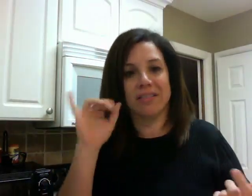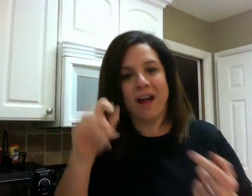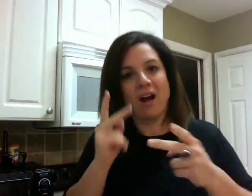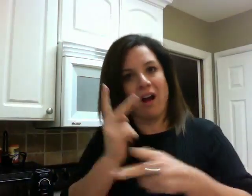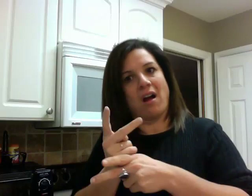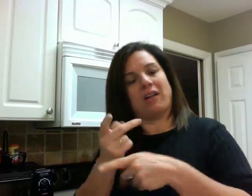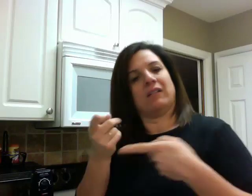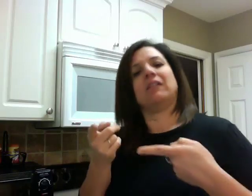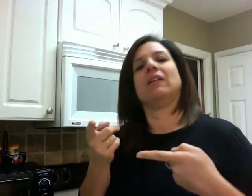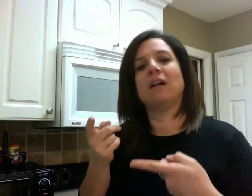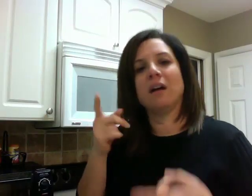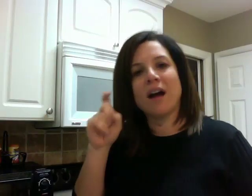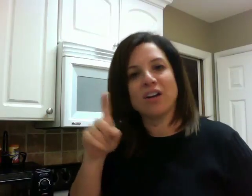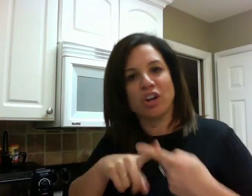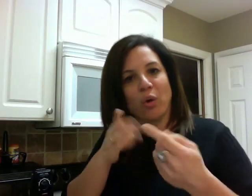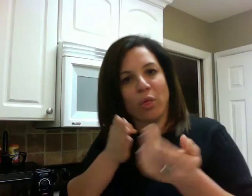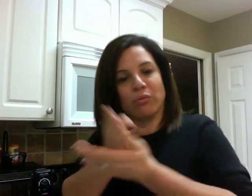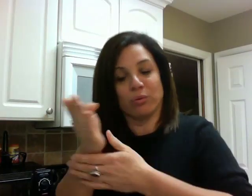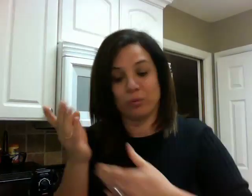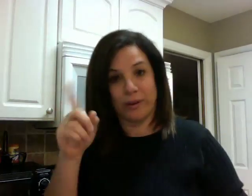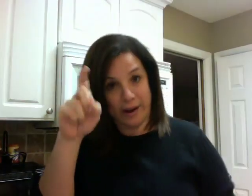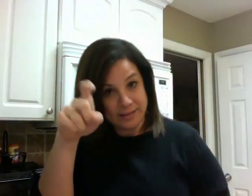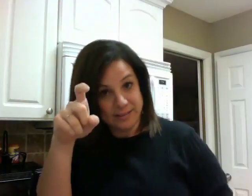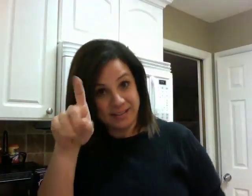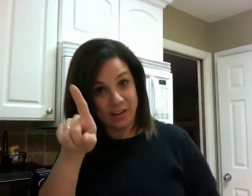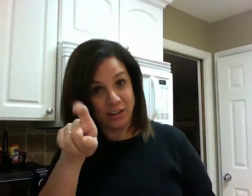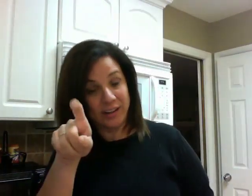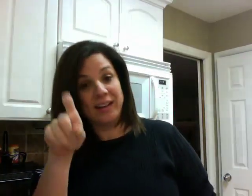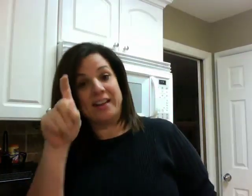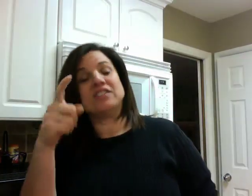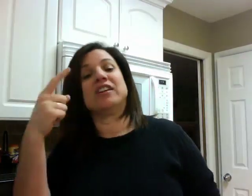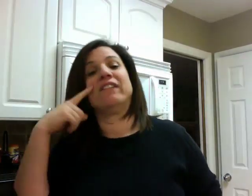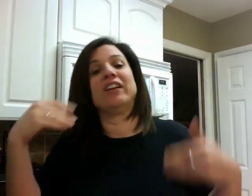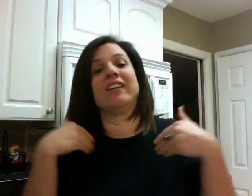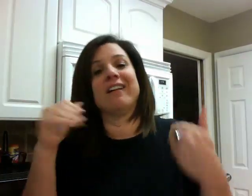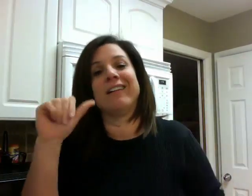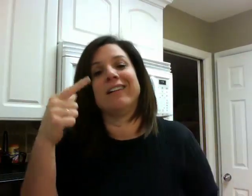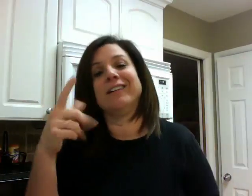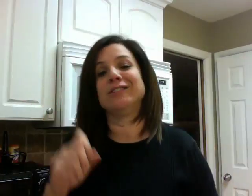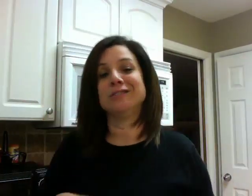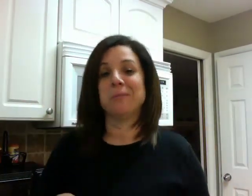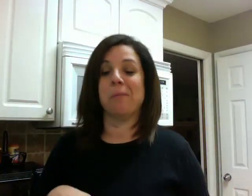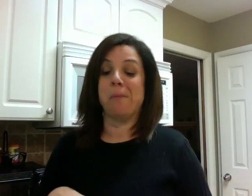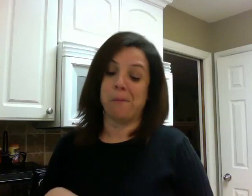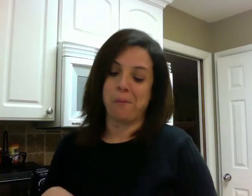dealing it all throughout my childhood life. I feel that kind of struggle that I went through is necessary? Necessary for those who went through at a young age?